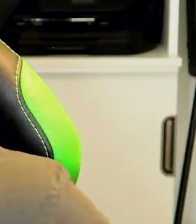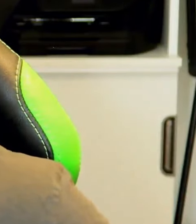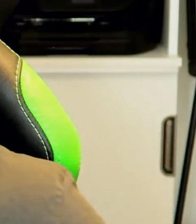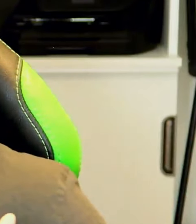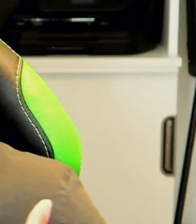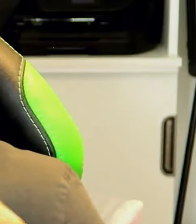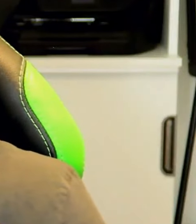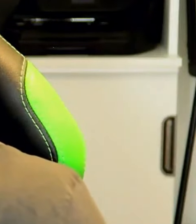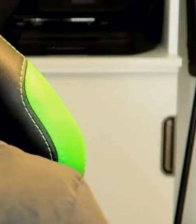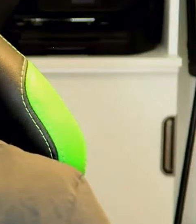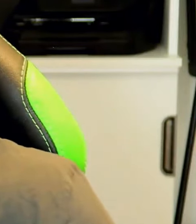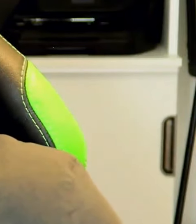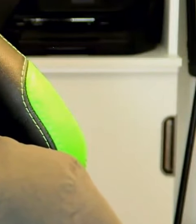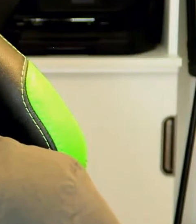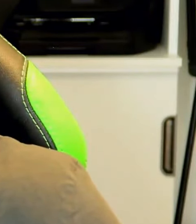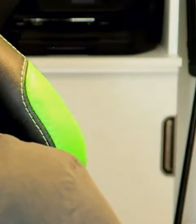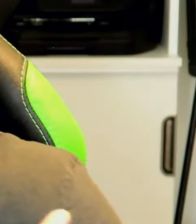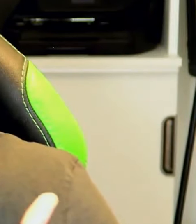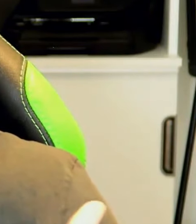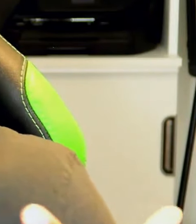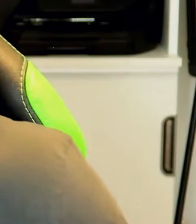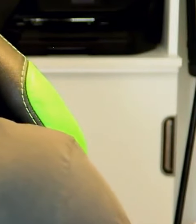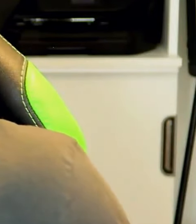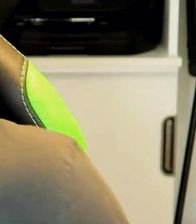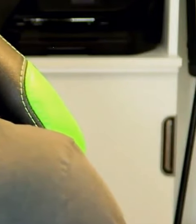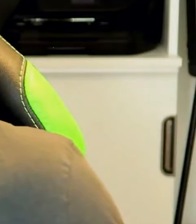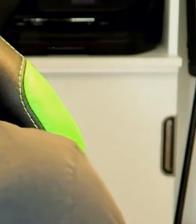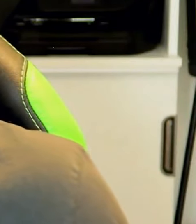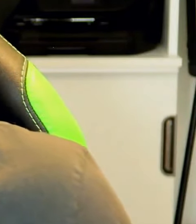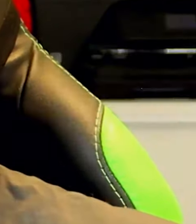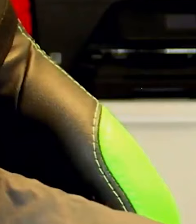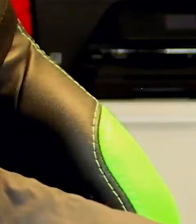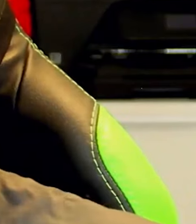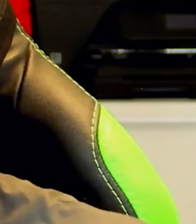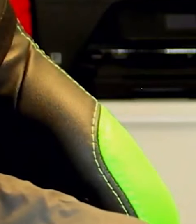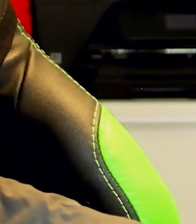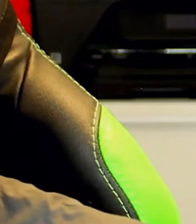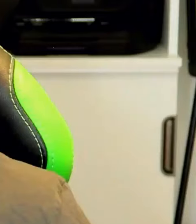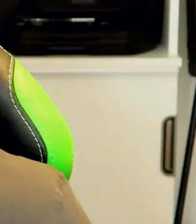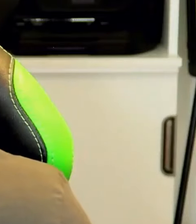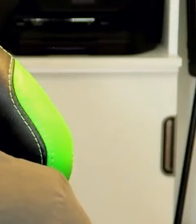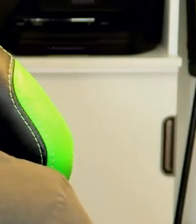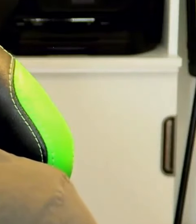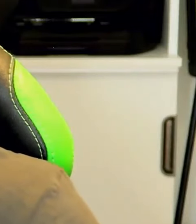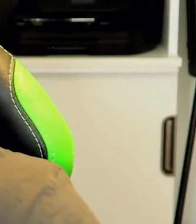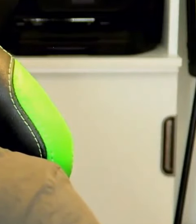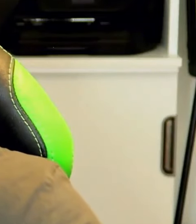THANKS, MAIREL. I JUST WANT TO SAY I ACTUALLY WANT ALL OF THE MOBS IF THAT IS